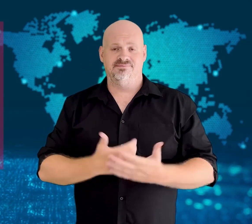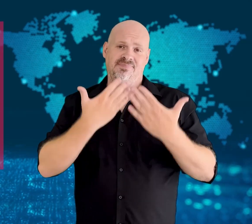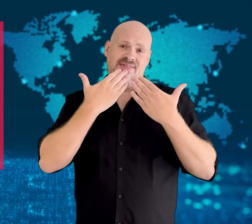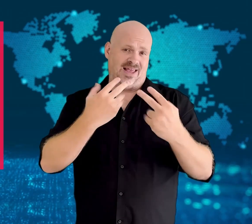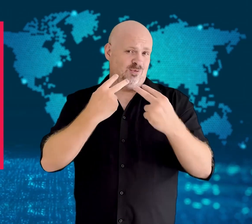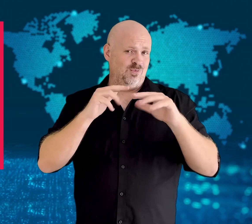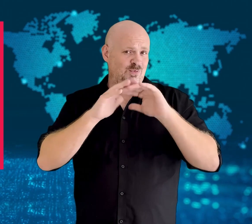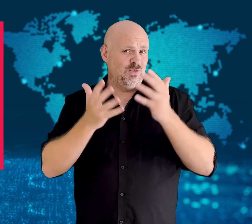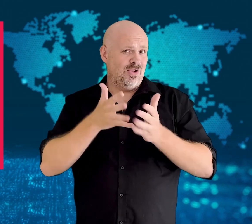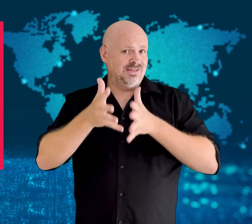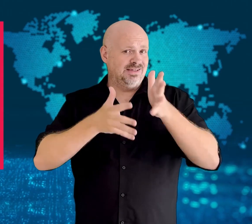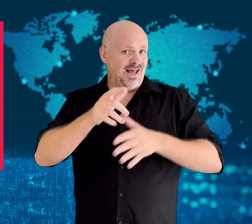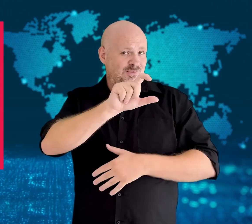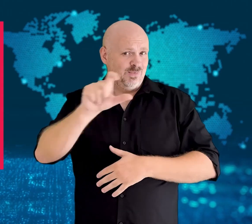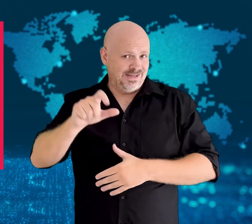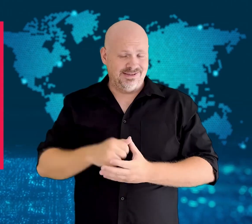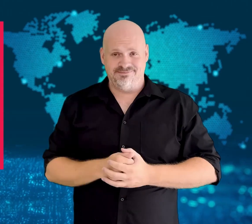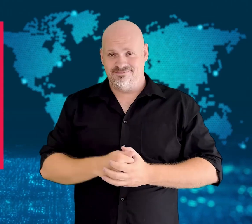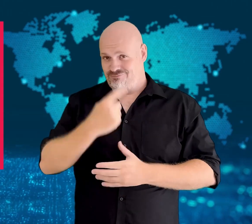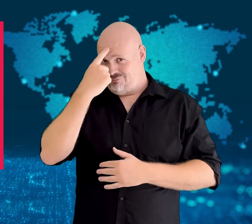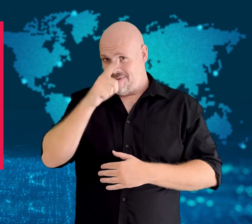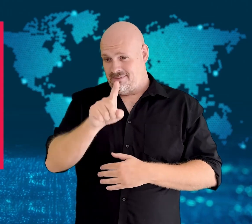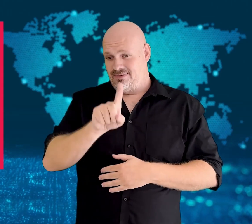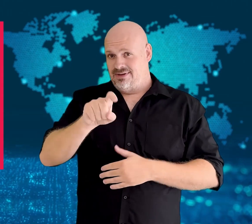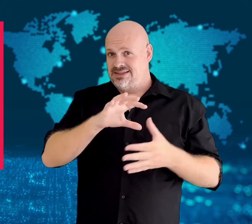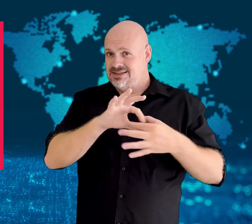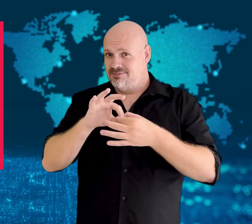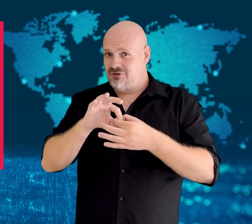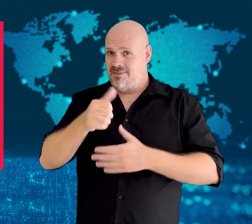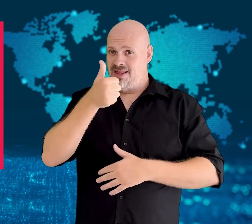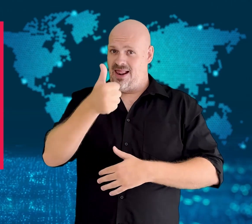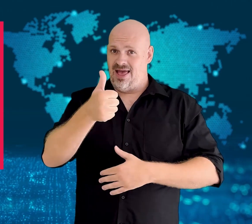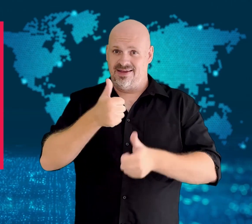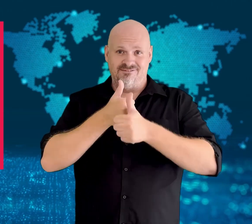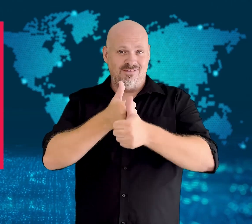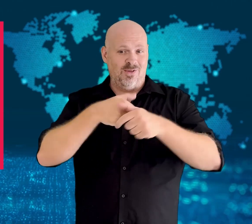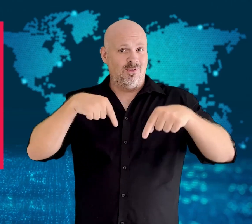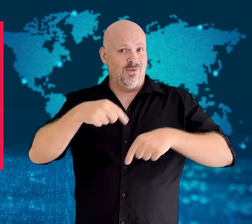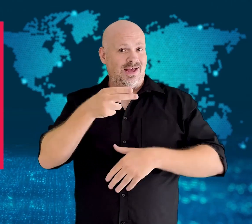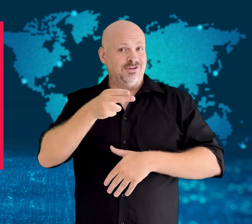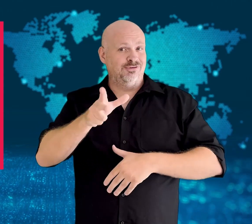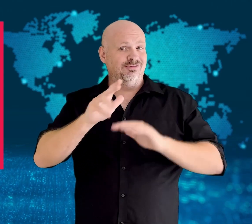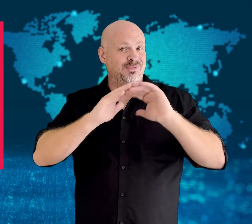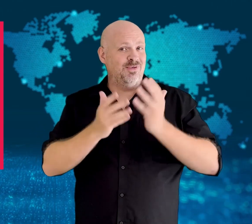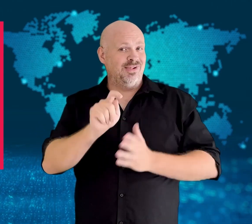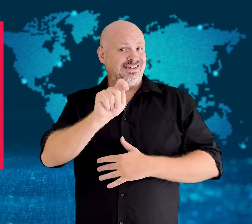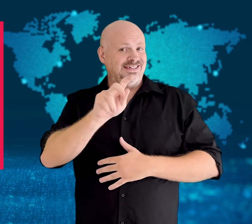Thank you for watching WorldSign Week. Don't forget to subscribe, like, and follow H3 World TV